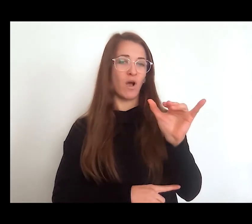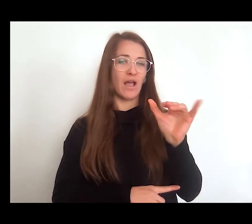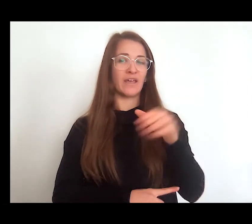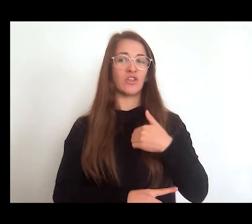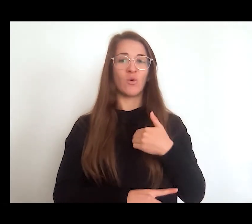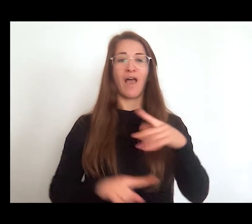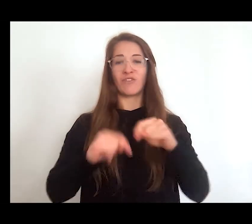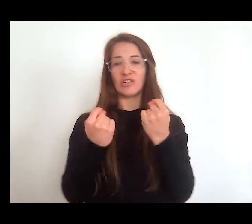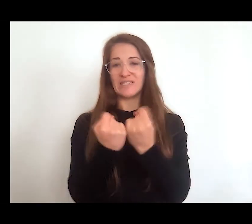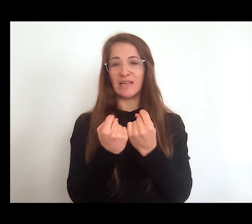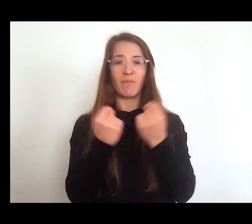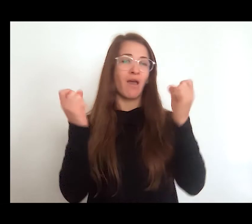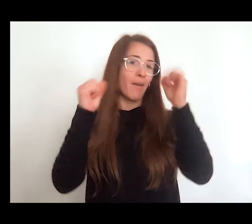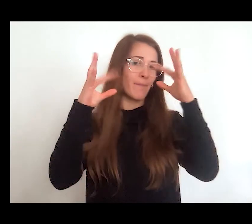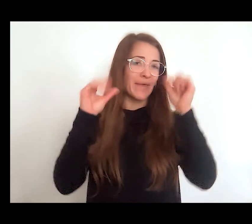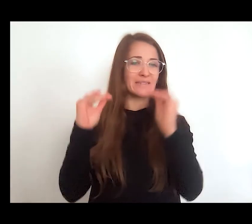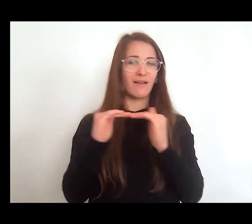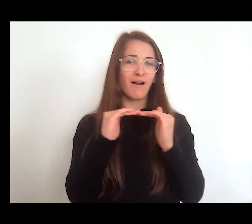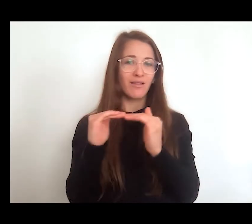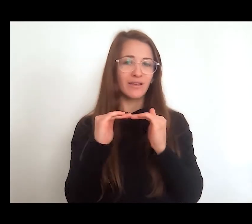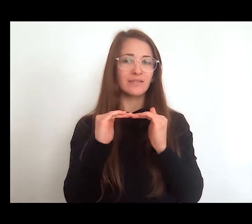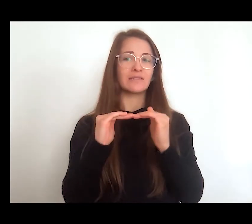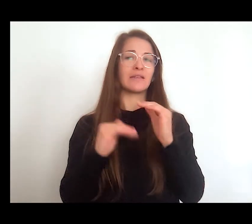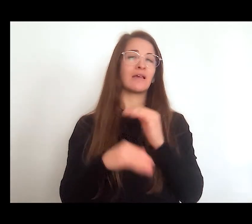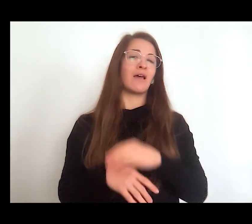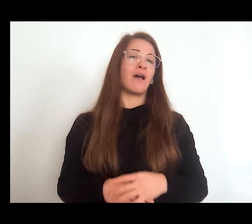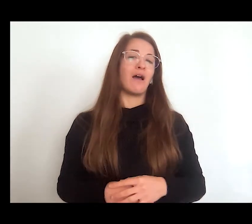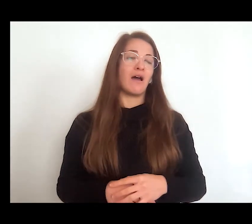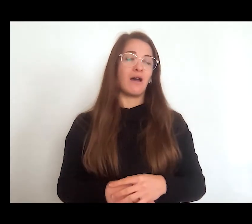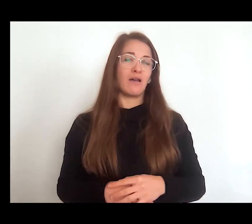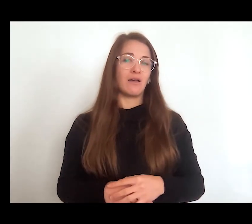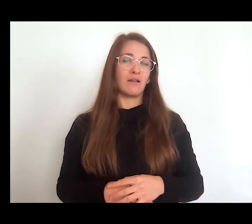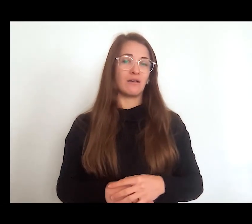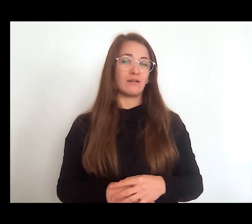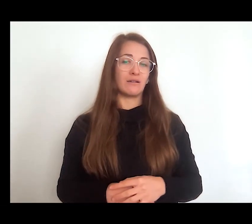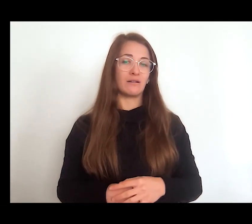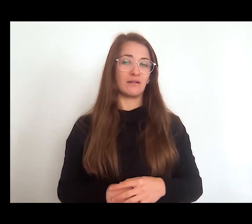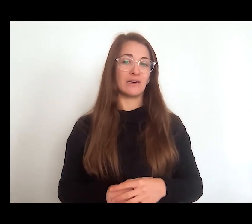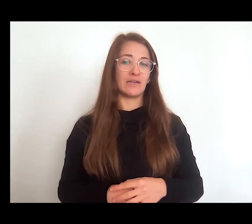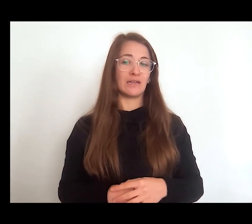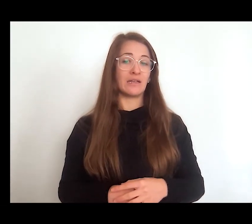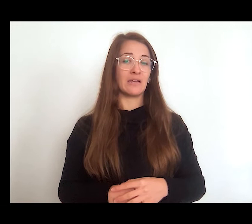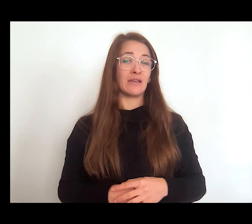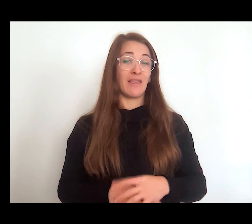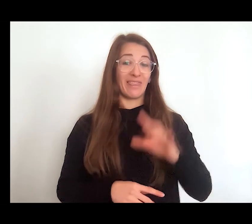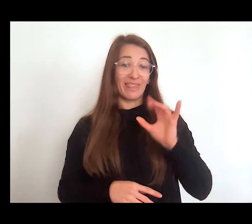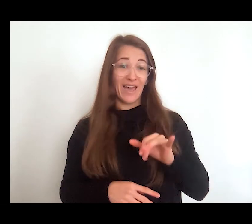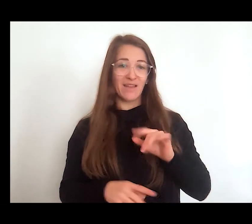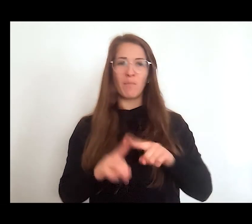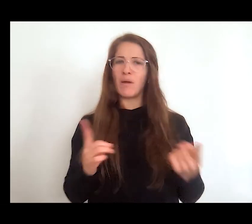YEAH, I WOULD SAY THAT AT DRNY YOU HAVE THE TEAMS SUCH AS I HAVE AMAZING COLLEAGUES.